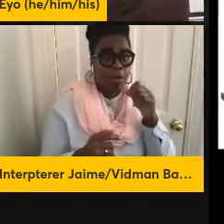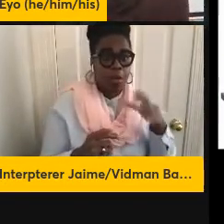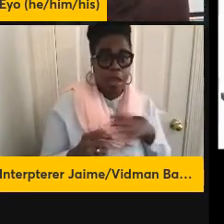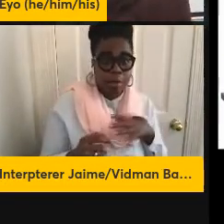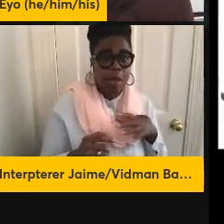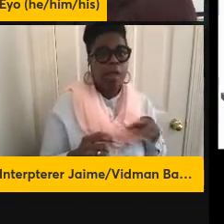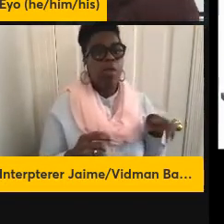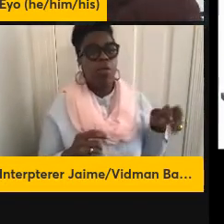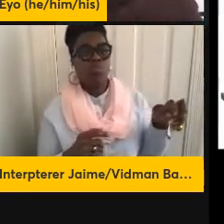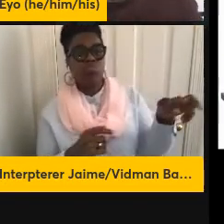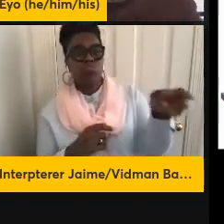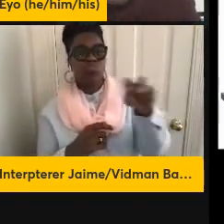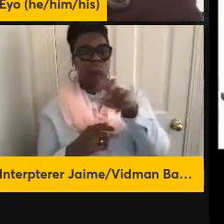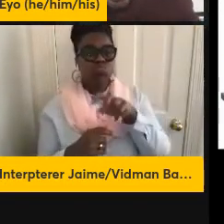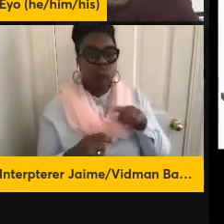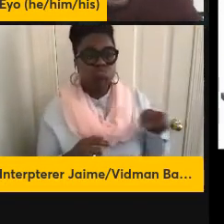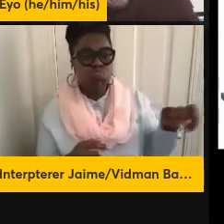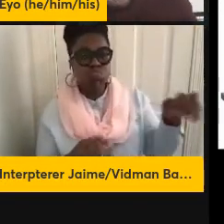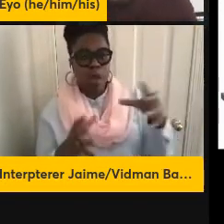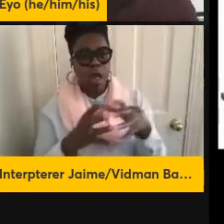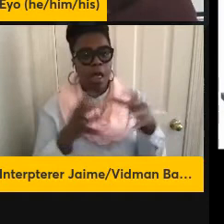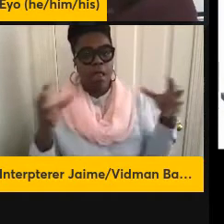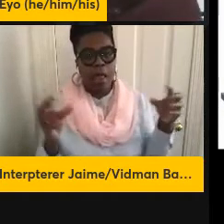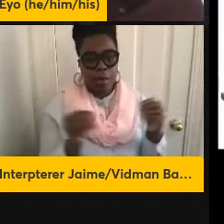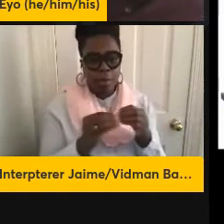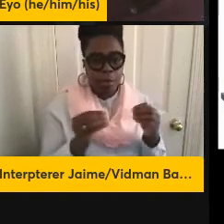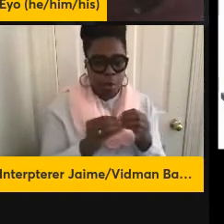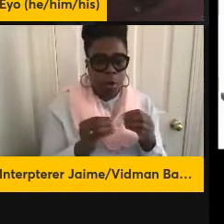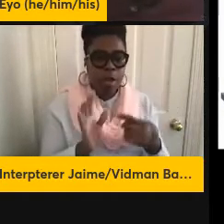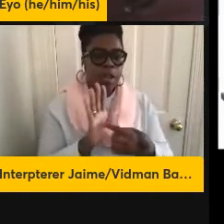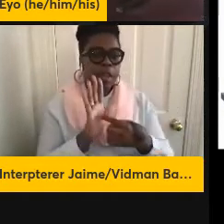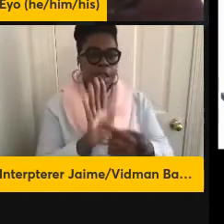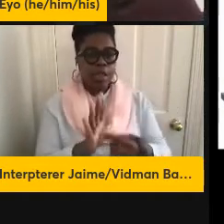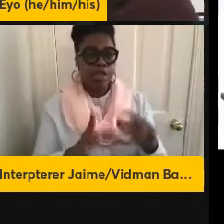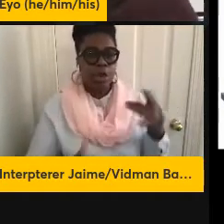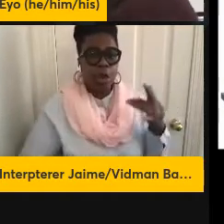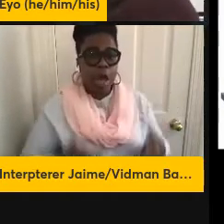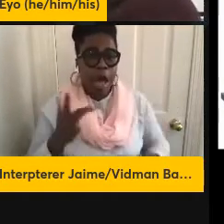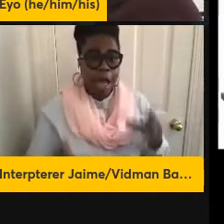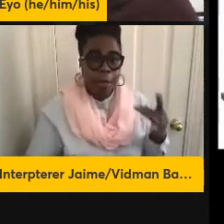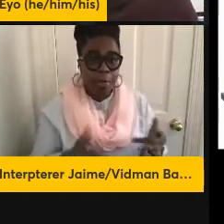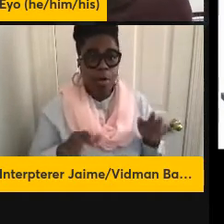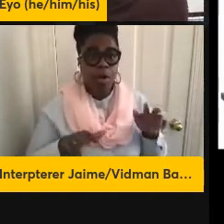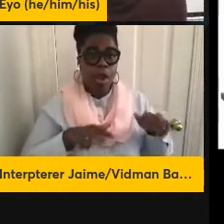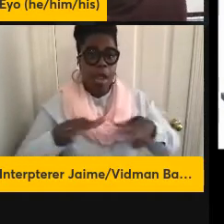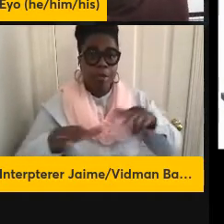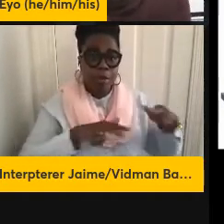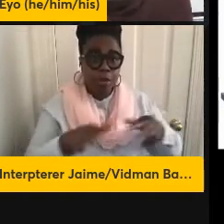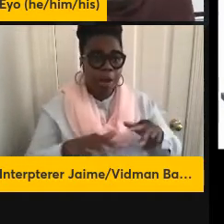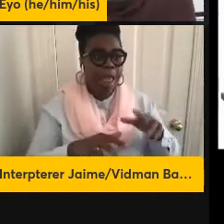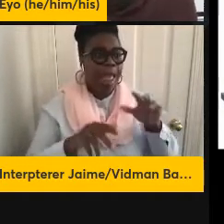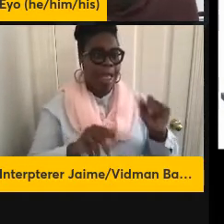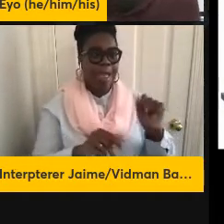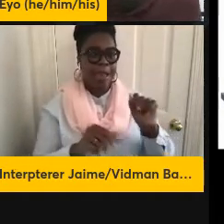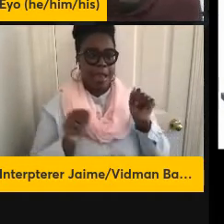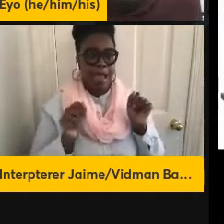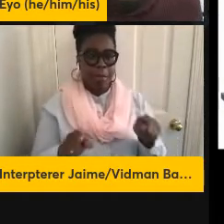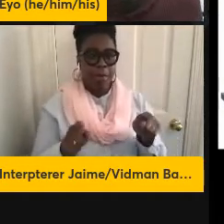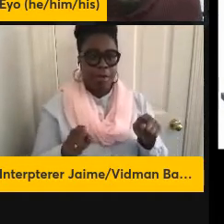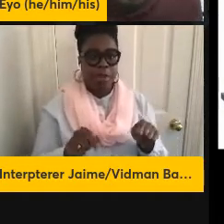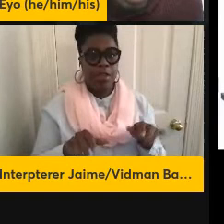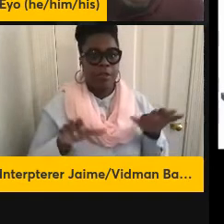more. They seem to show this hyper ambulatory behavior and impulsive behaviors such that they spend a lot more time